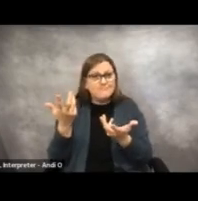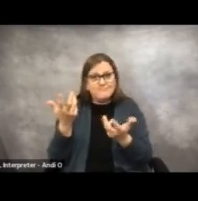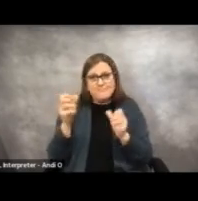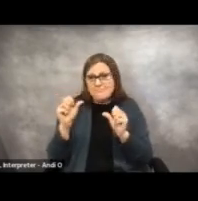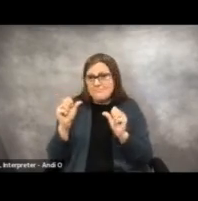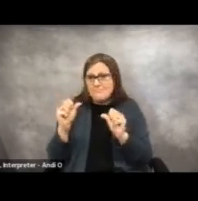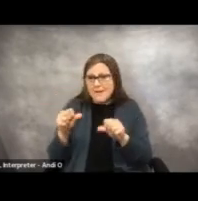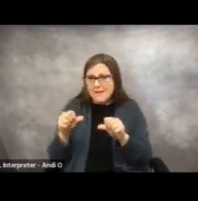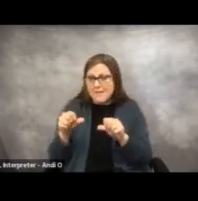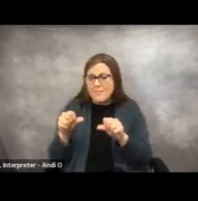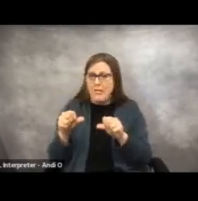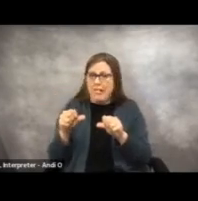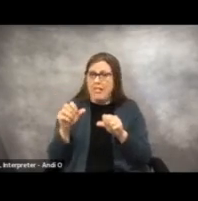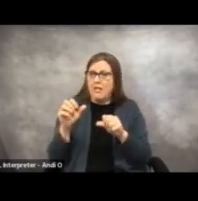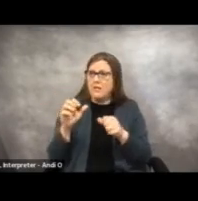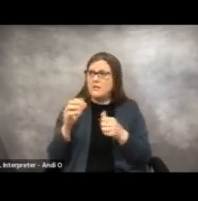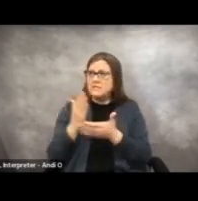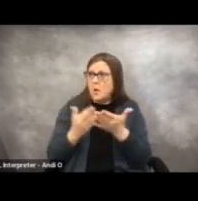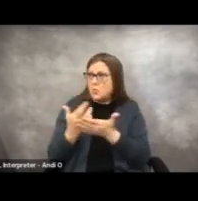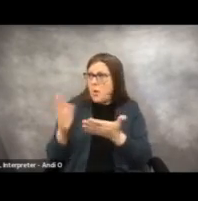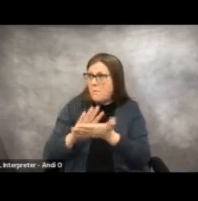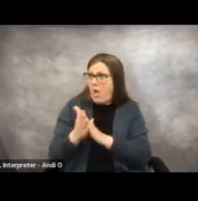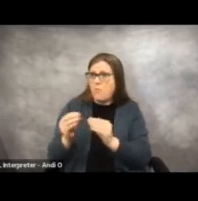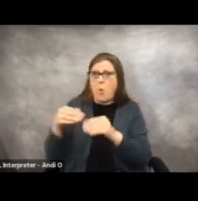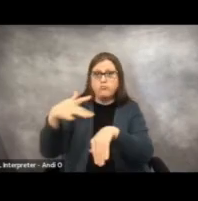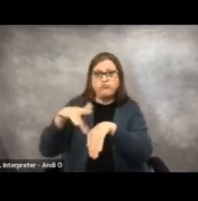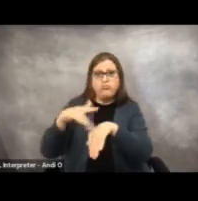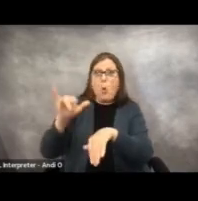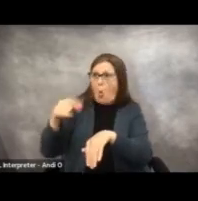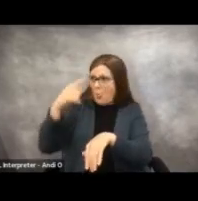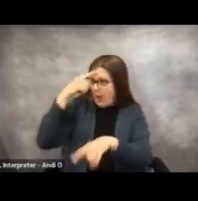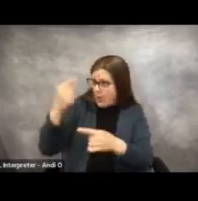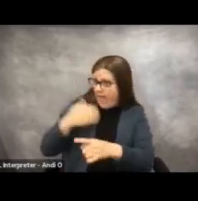specific resources in some states. So how do you do this,